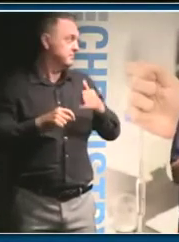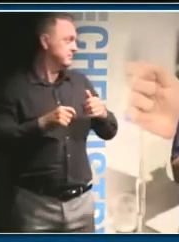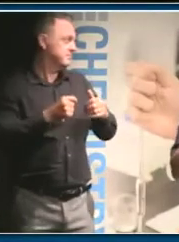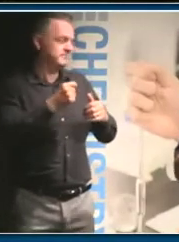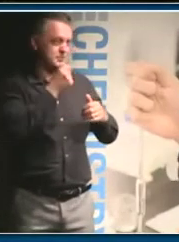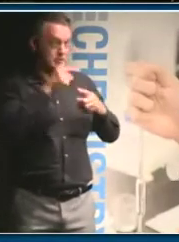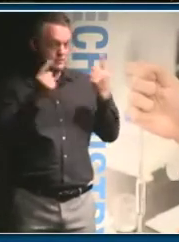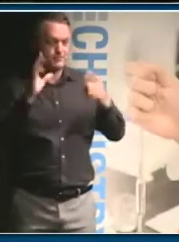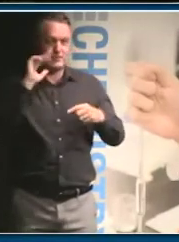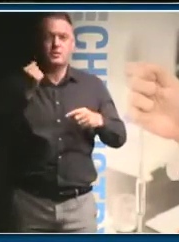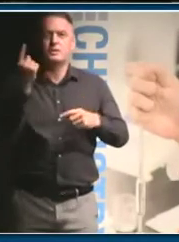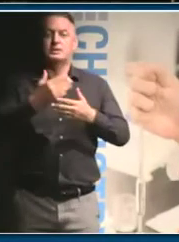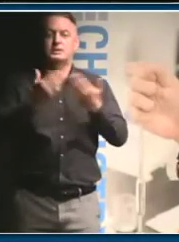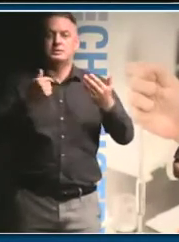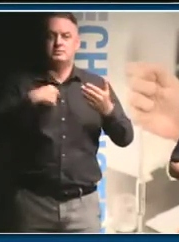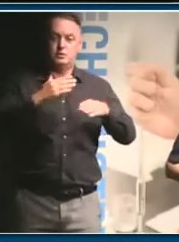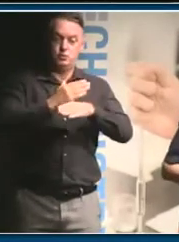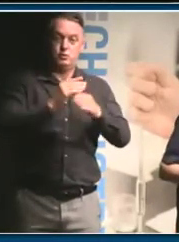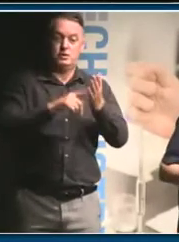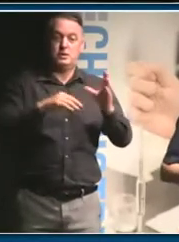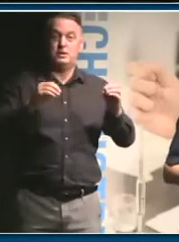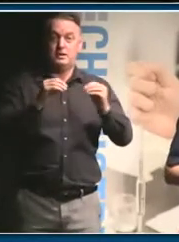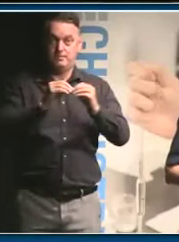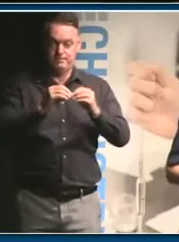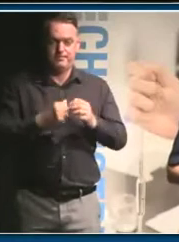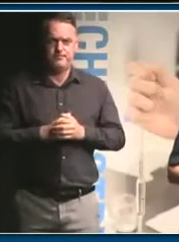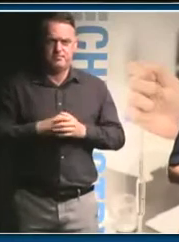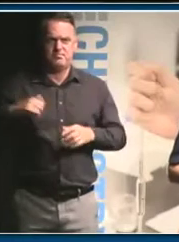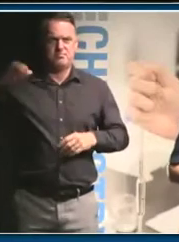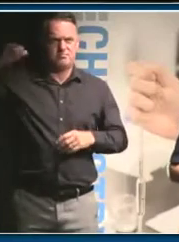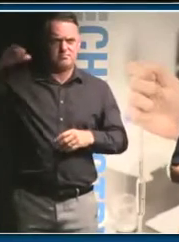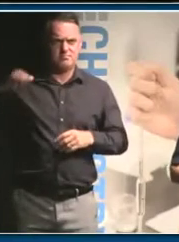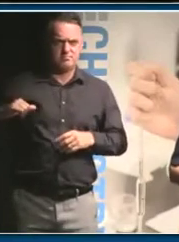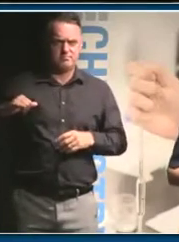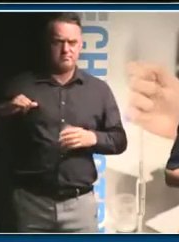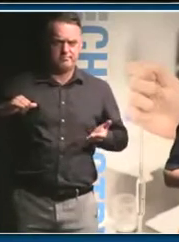one day I’m in my research lab at Princeton and the telephone rings and it's a senior corporate